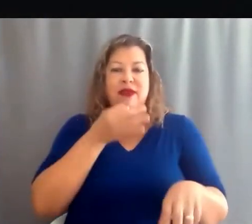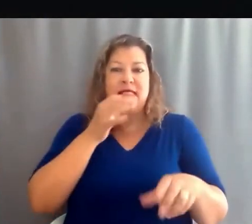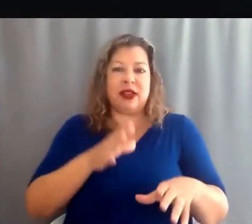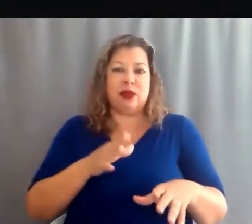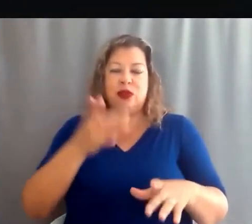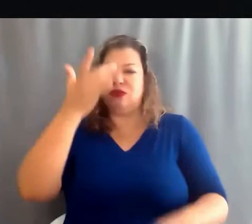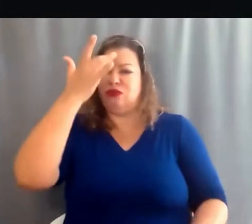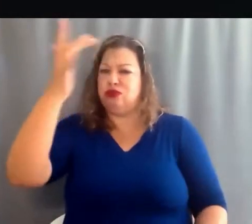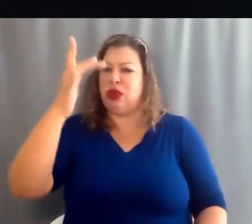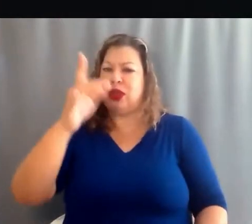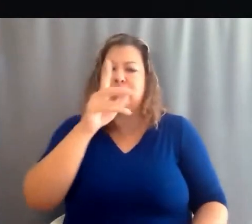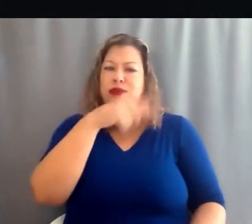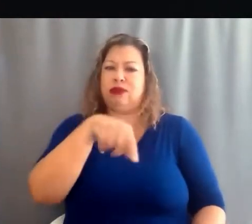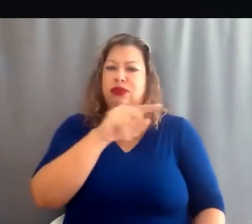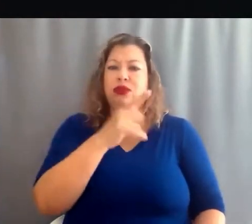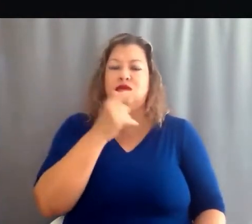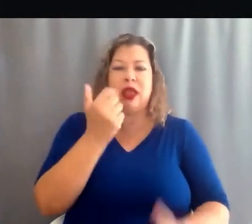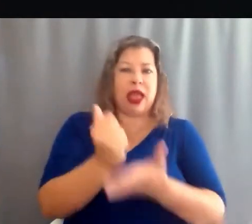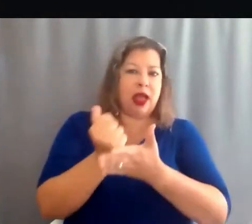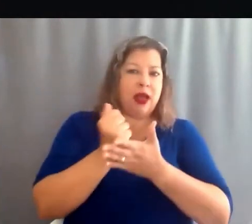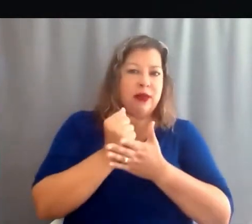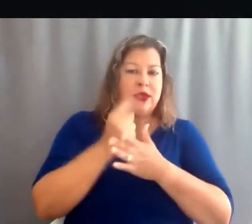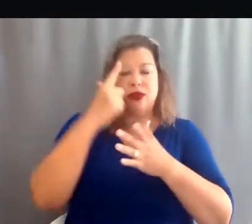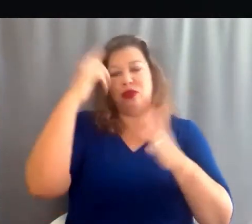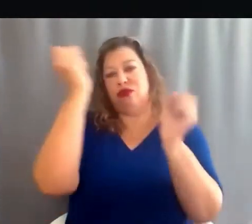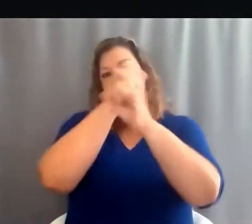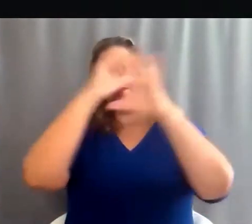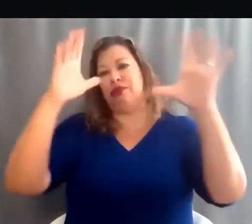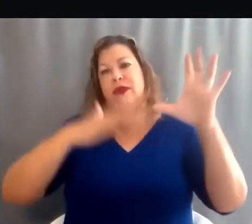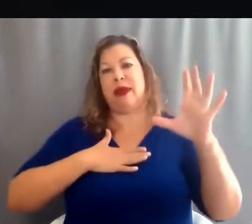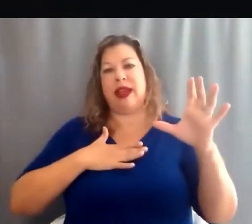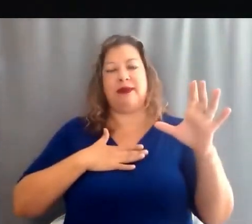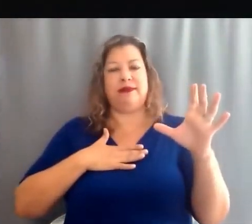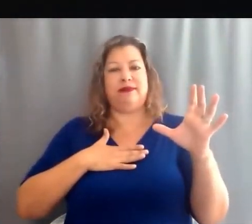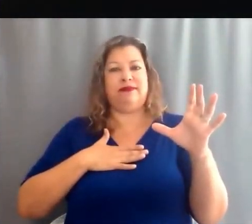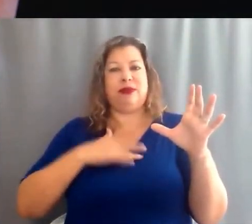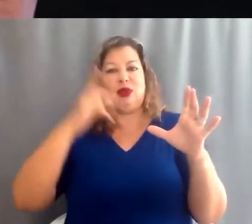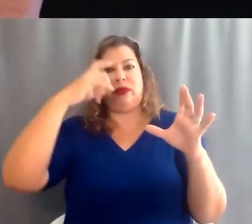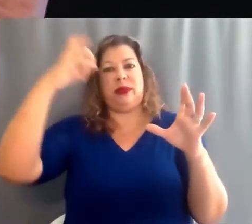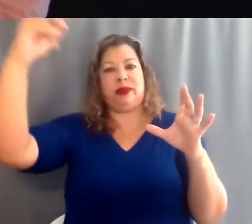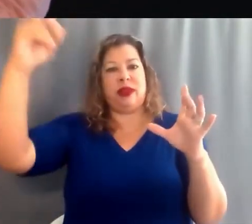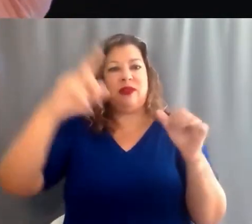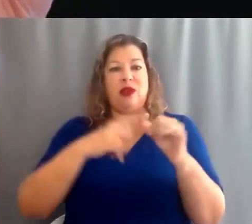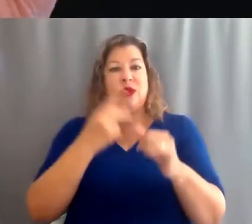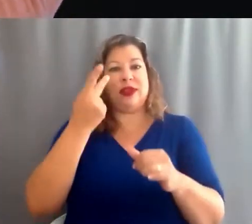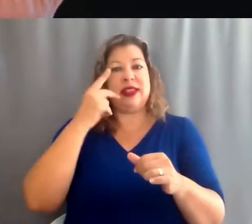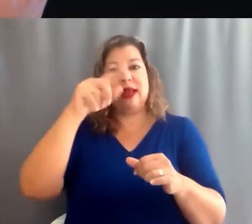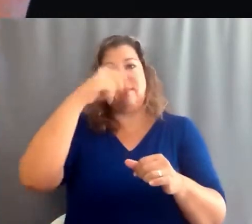brilliant souls that will help me bring my vision to life. First you'll see a blackboard that is sitting in the